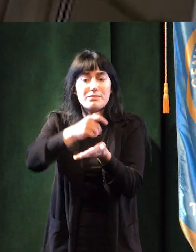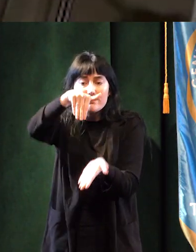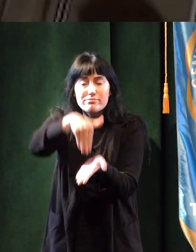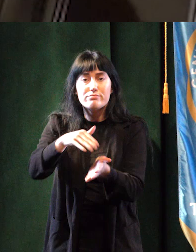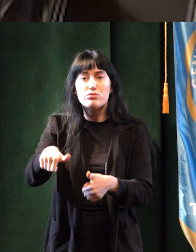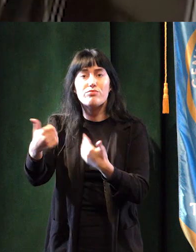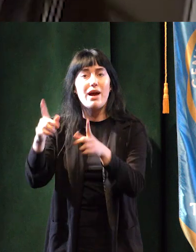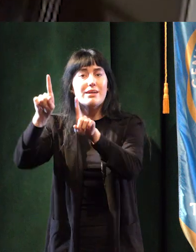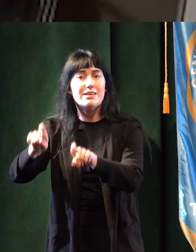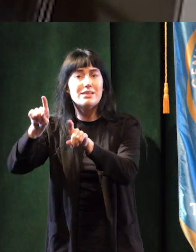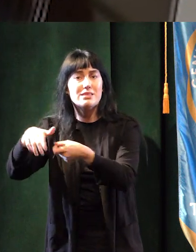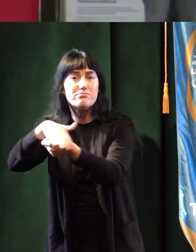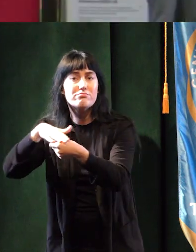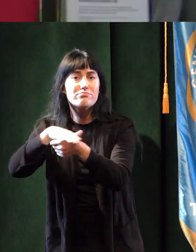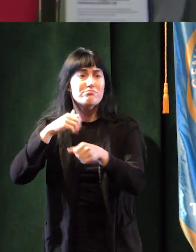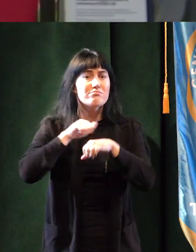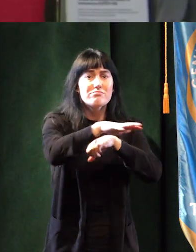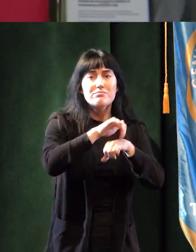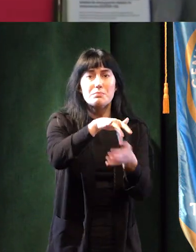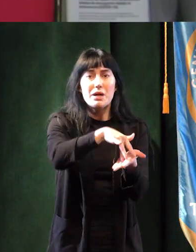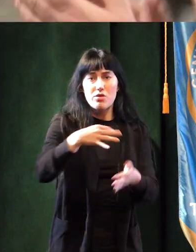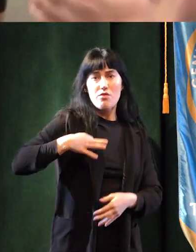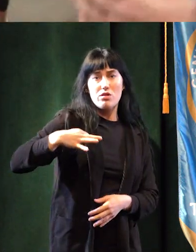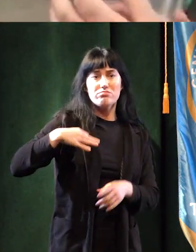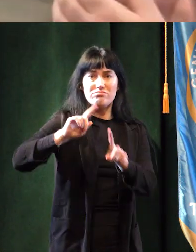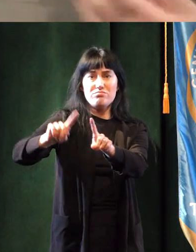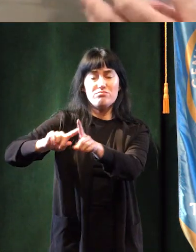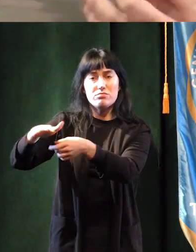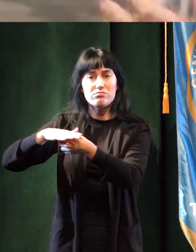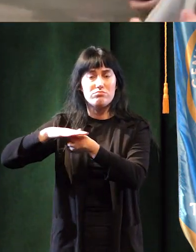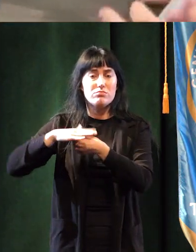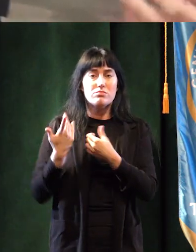testing sites sending medical volunteers to hard-hit locations conducting